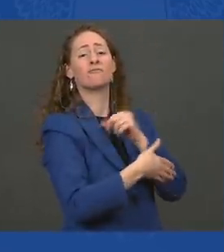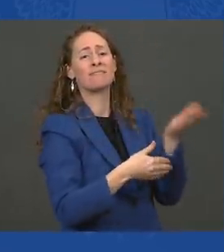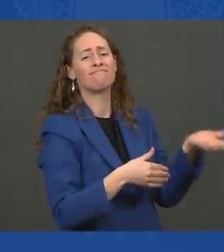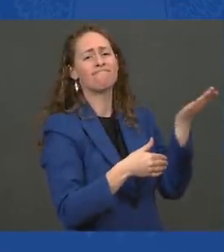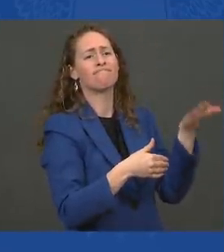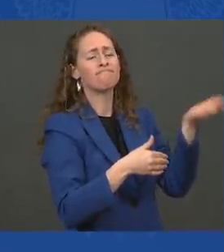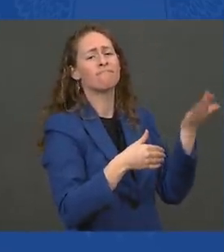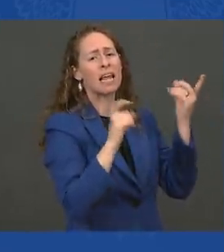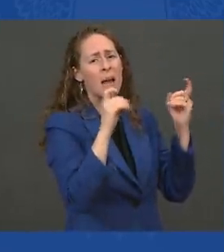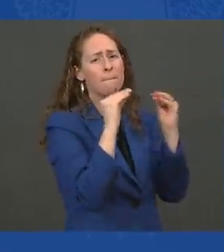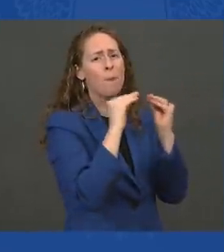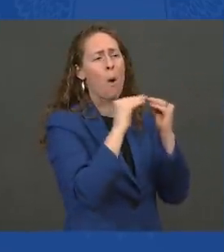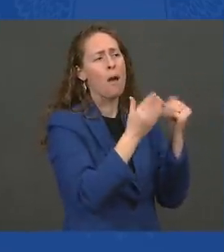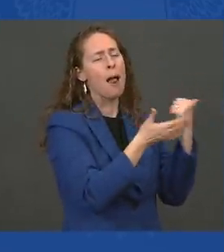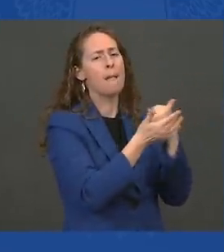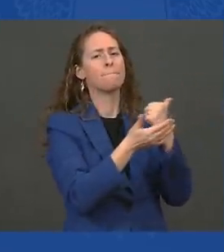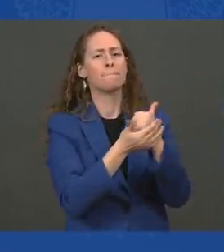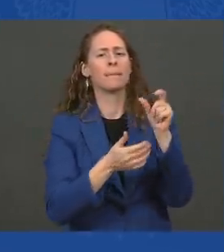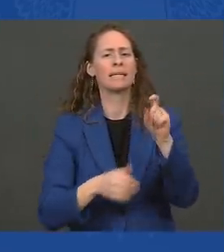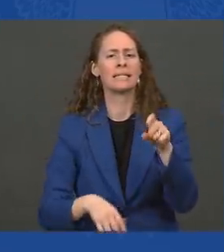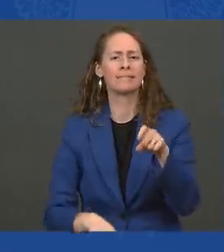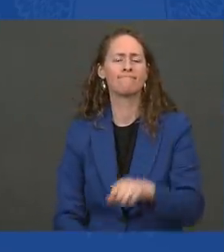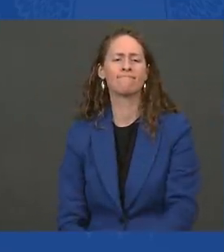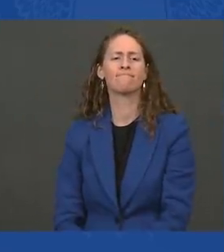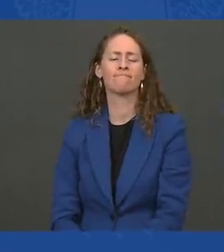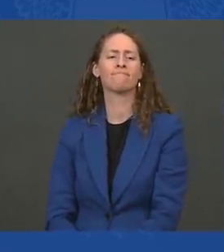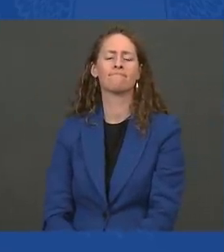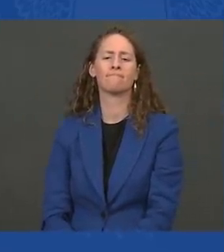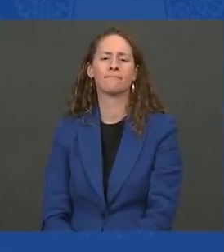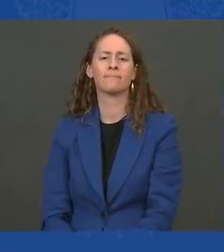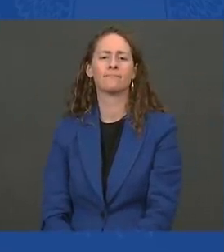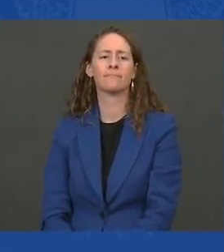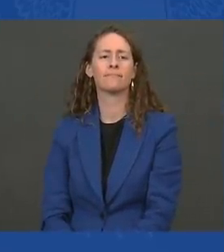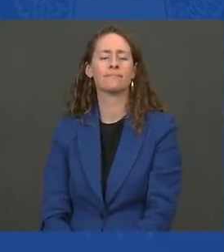ever send to the rest of the world will ever come at the expense of any American.